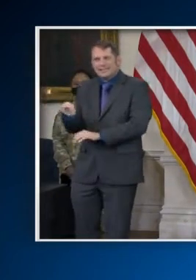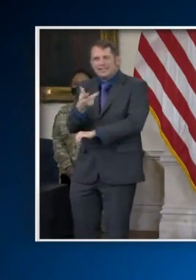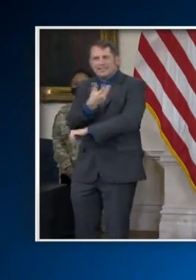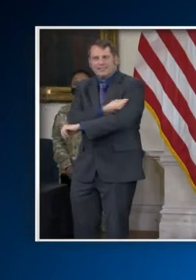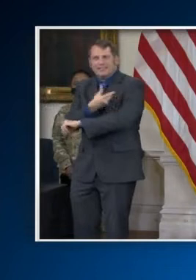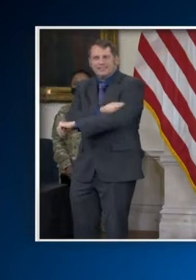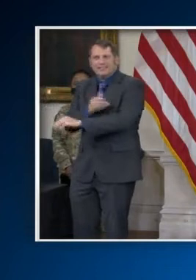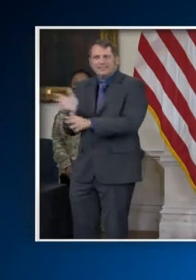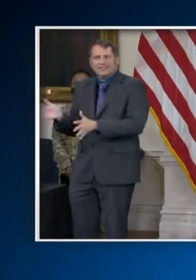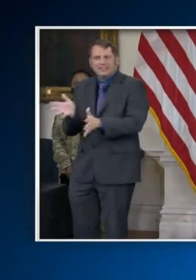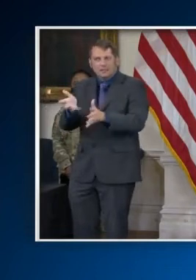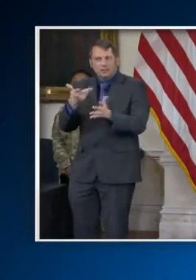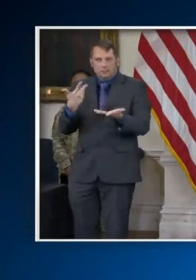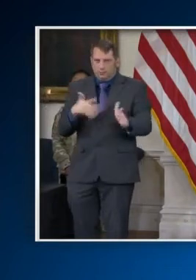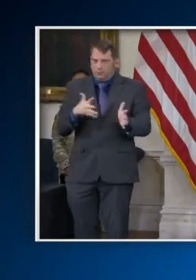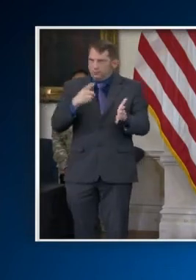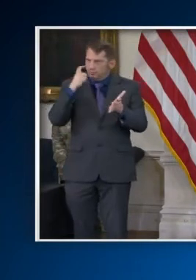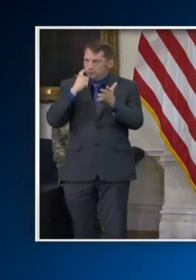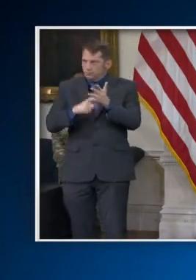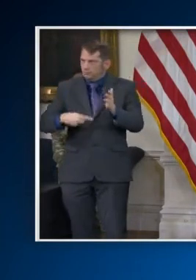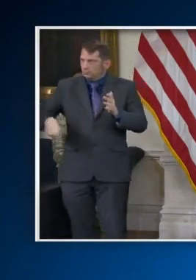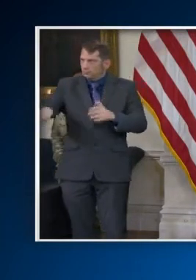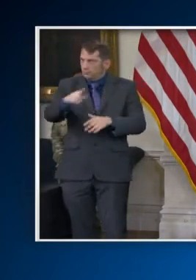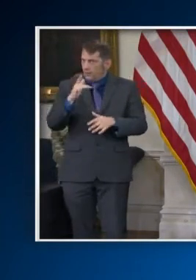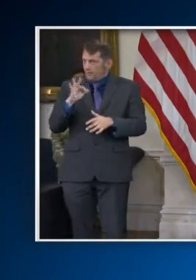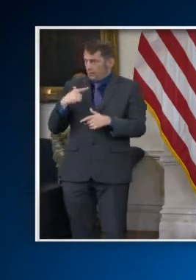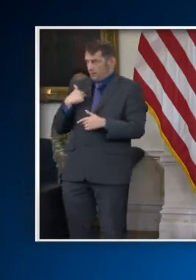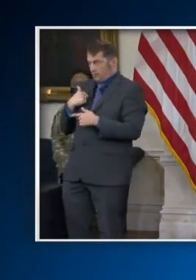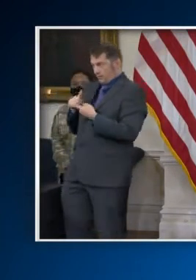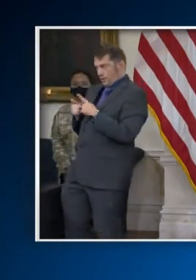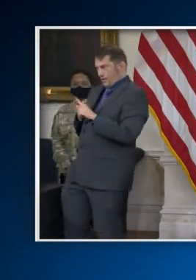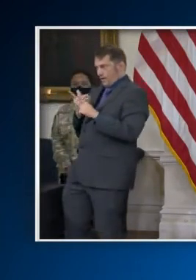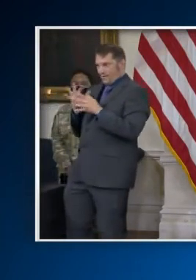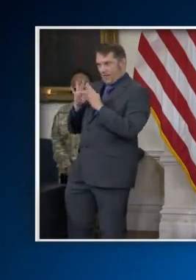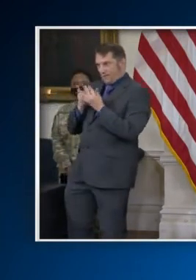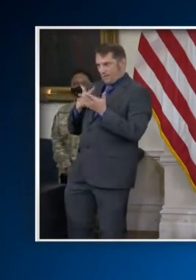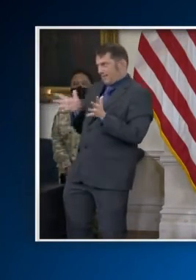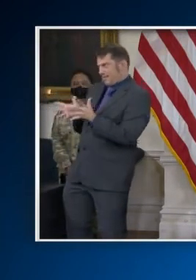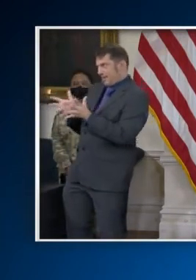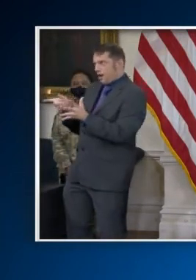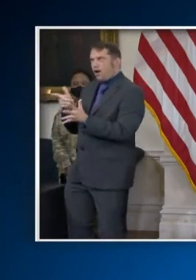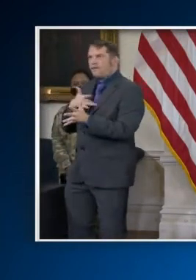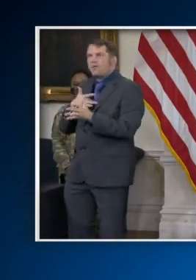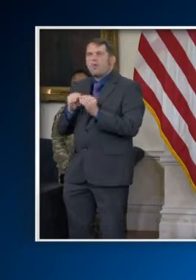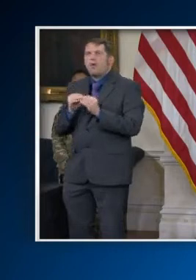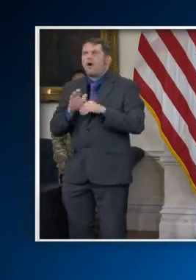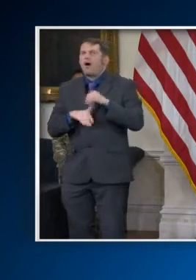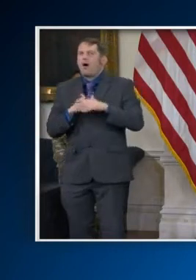AND FAMILY TO GET VACCINATED ALSO. RESEARCH SHOWS THAT PEOPLE FEEL MORE COMFORTABLE GETTING A